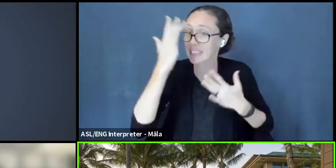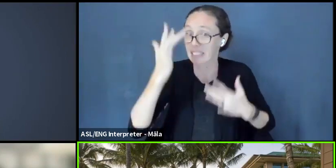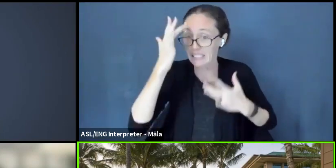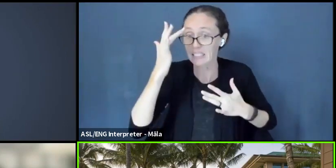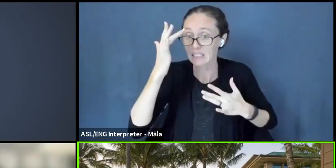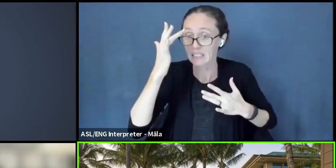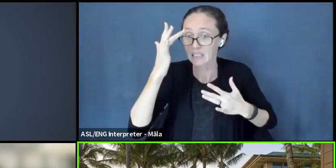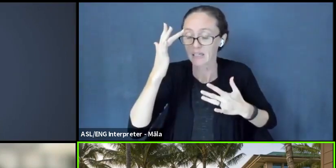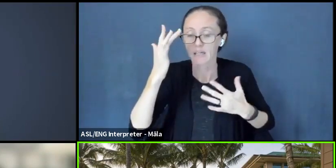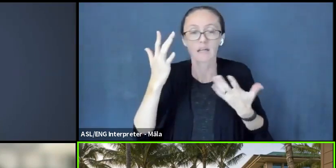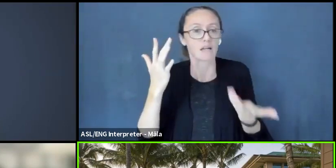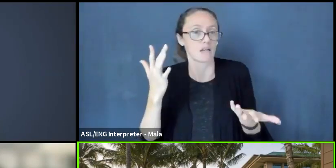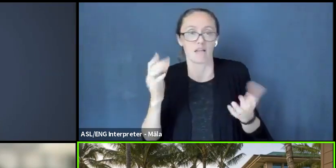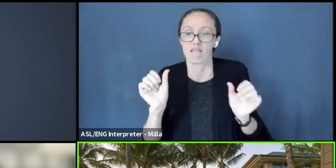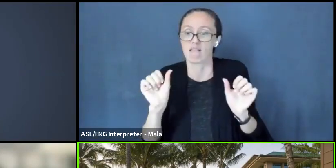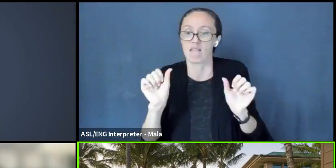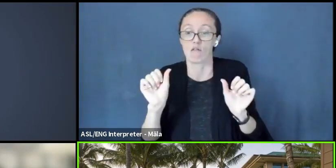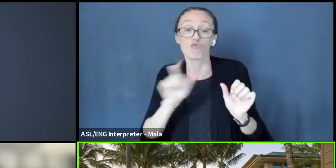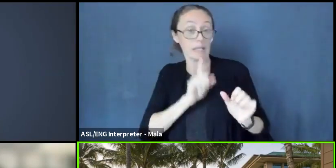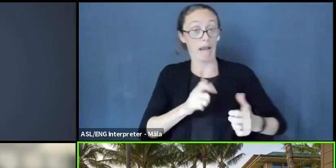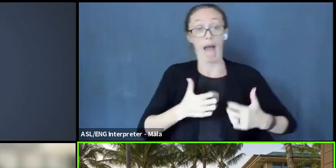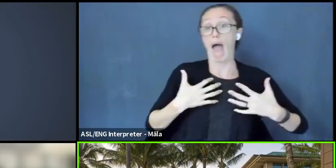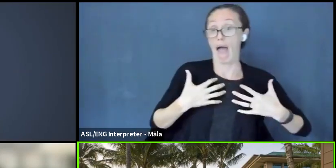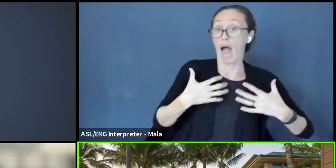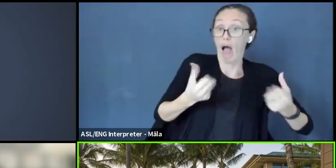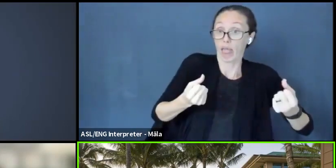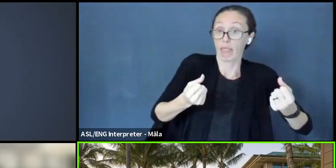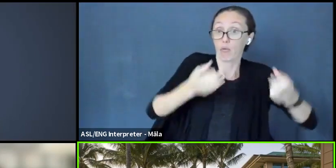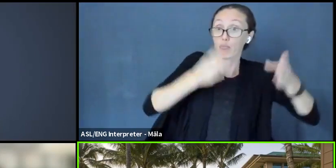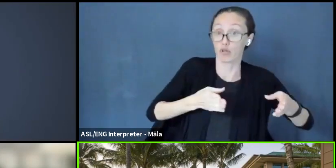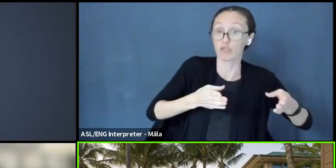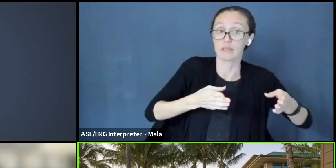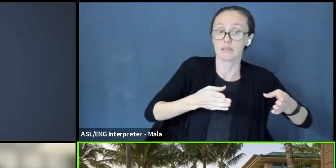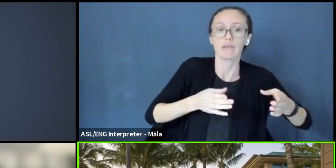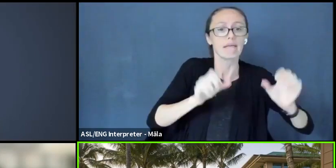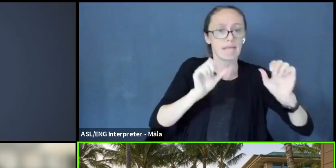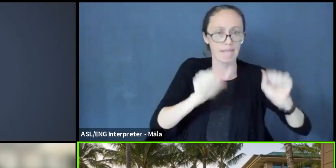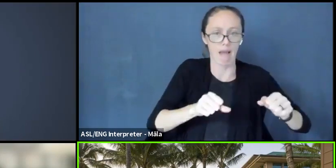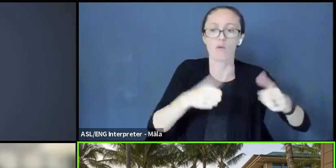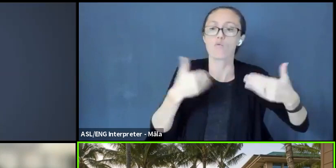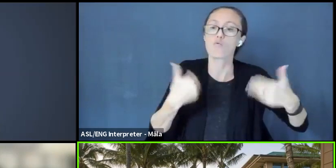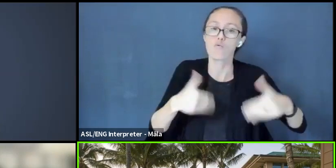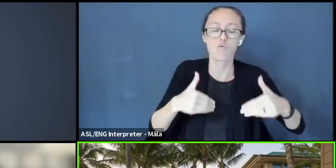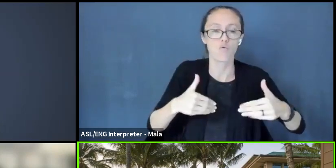in healthy previously healthy individuals, also causes very strong immune response that